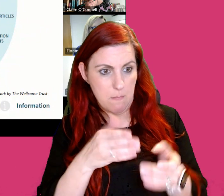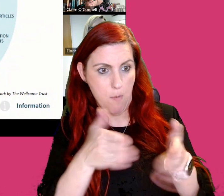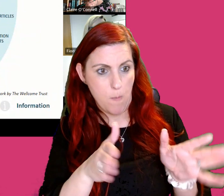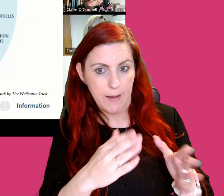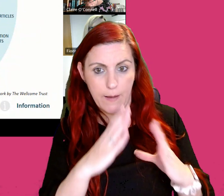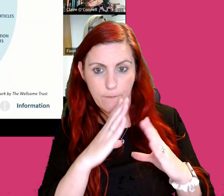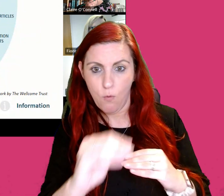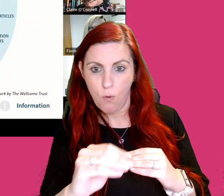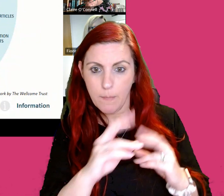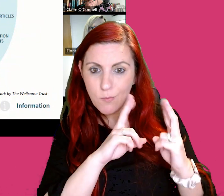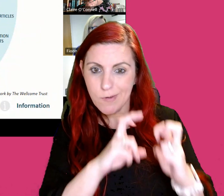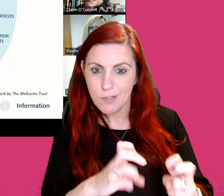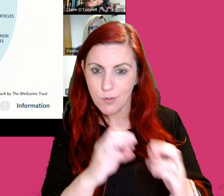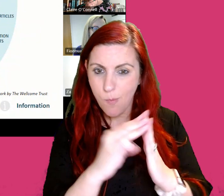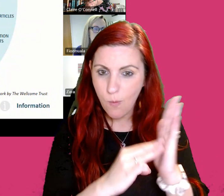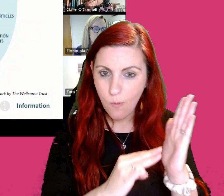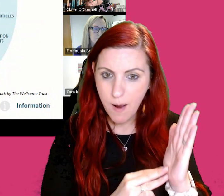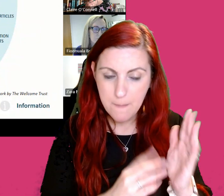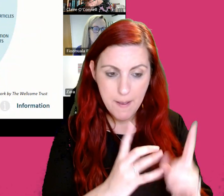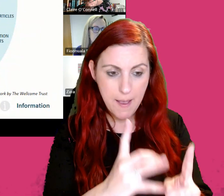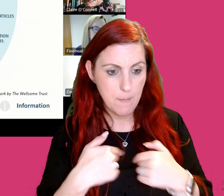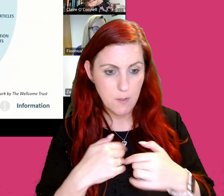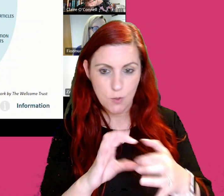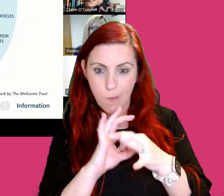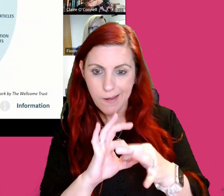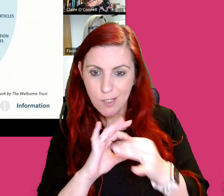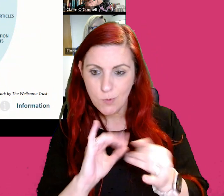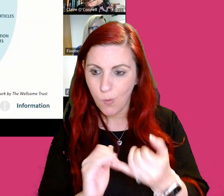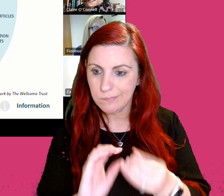uh helping us you know engage with policy makers and then working through shared partnership and